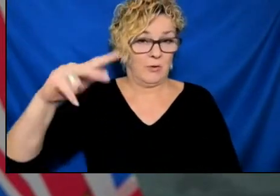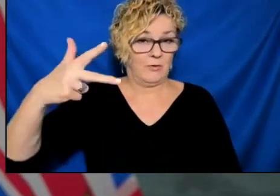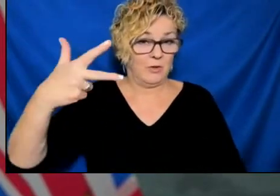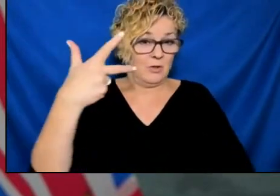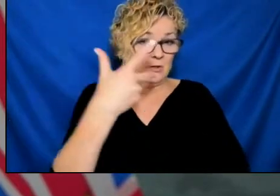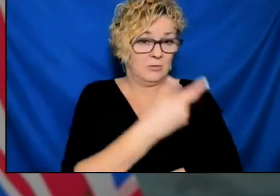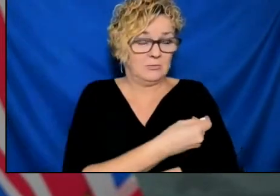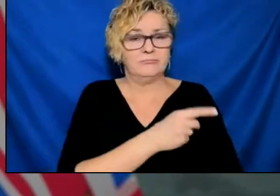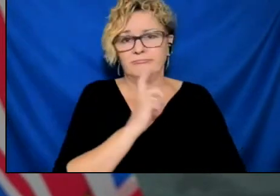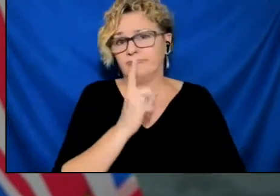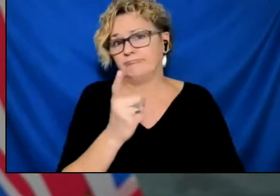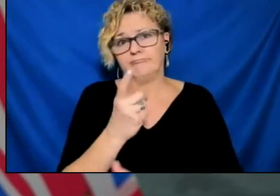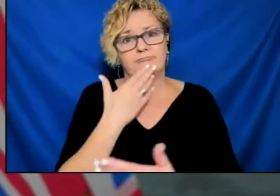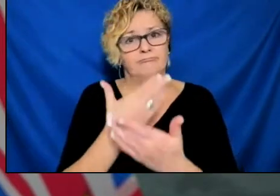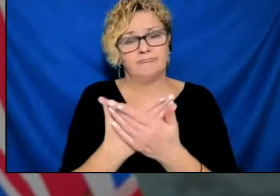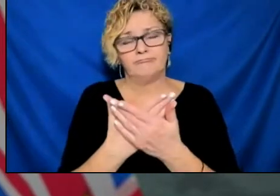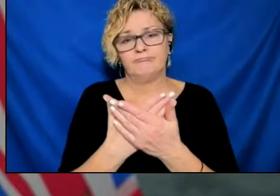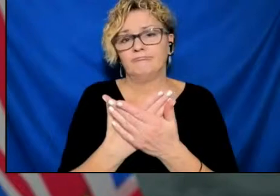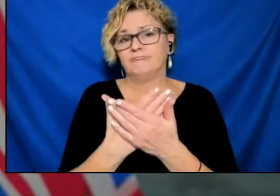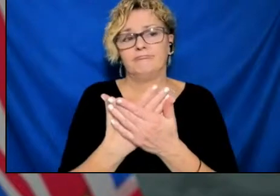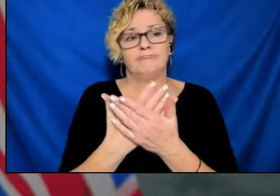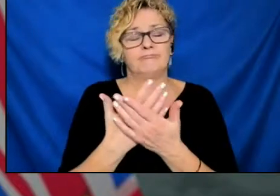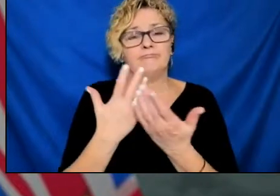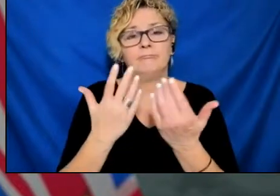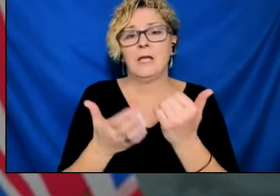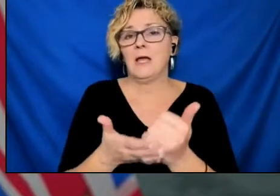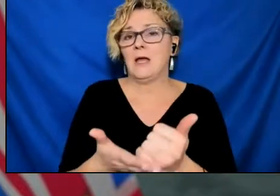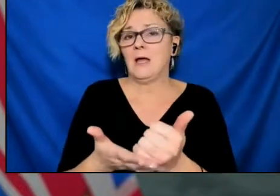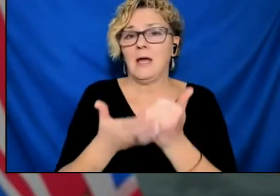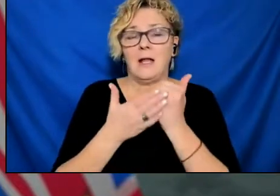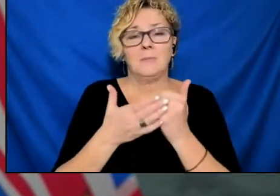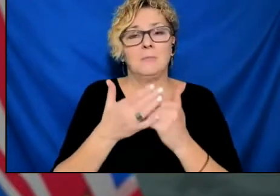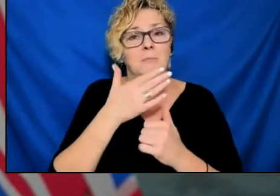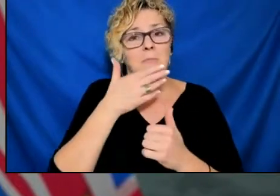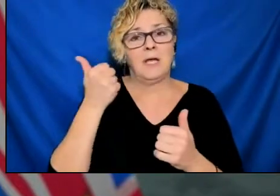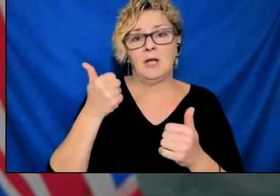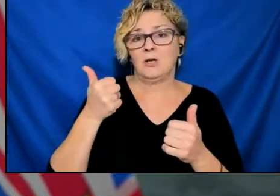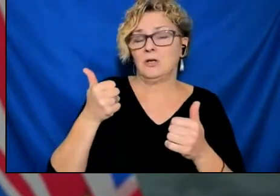But, you know, it's -- I can